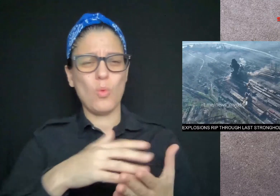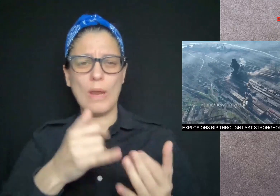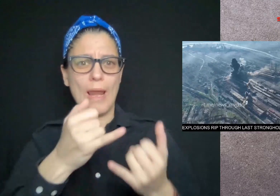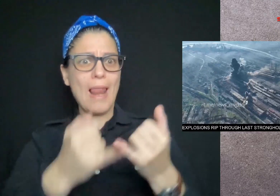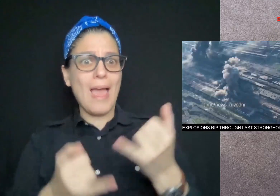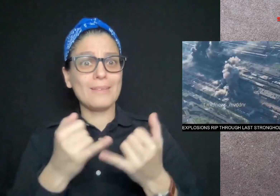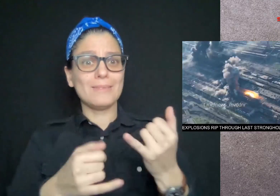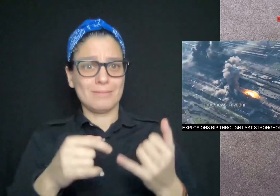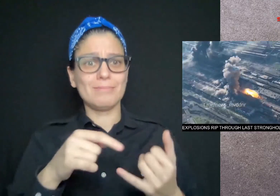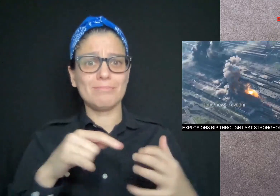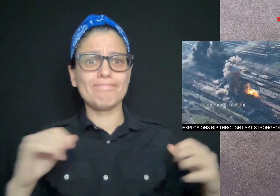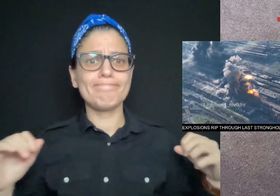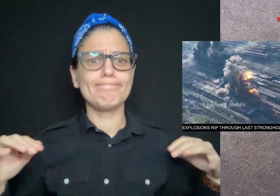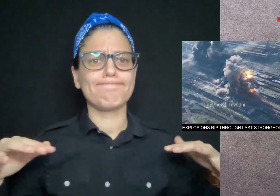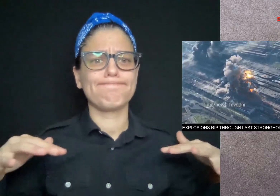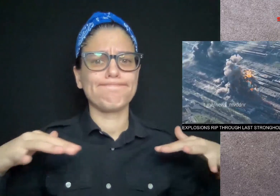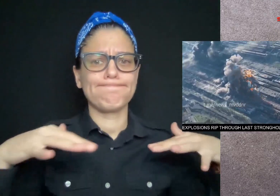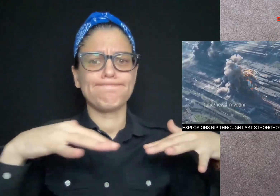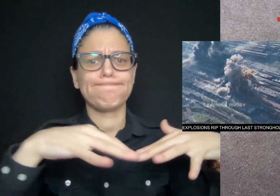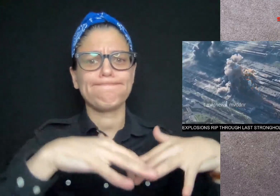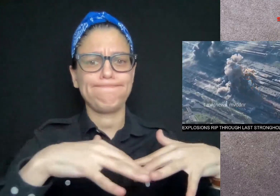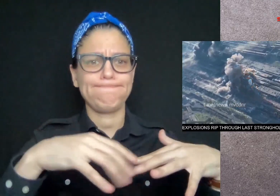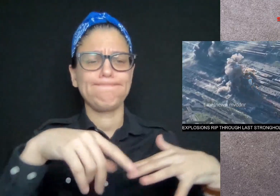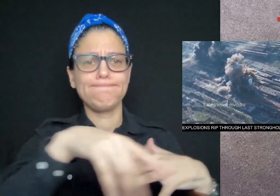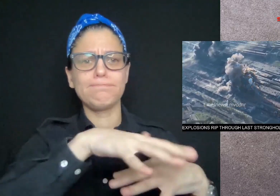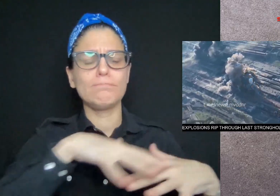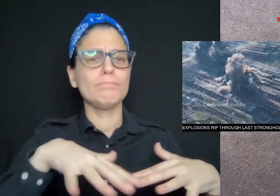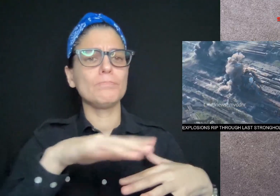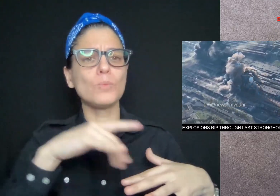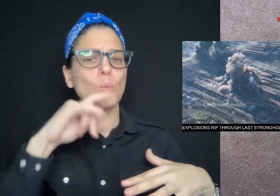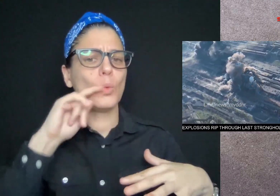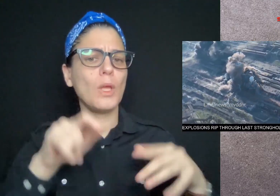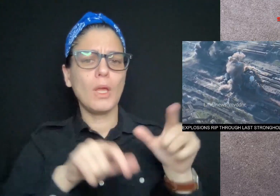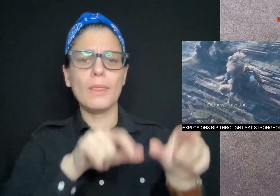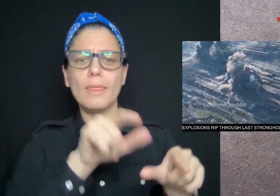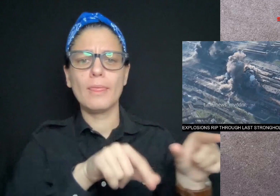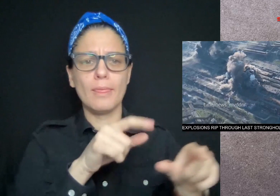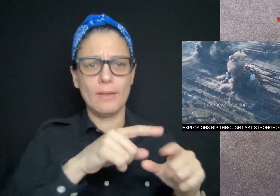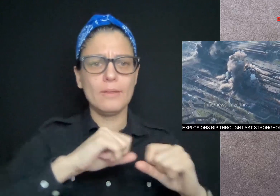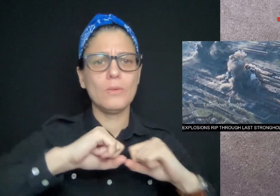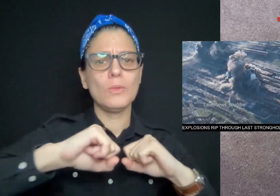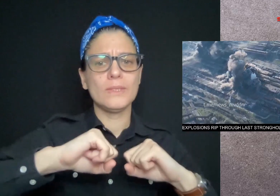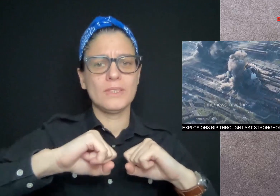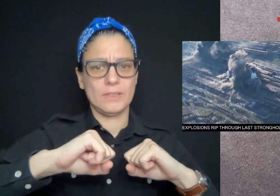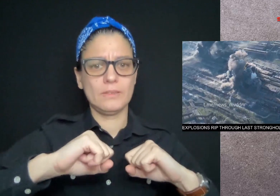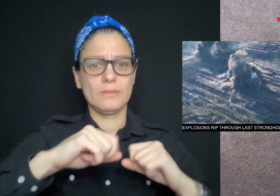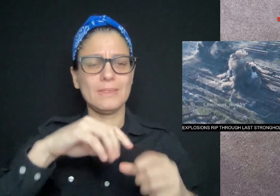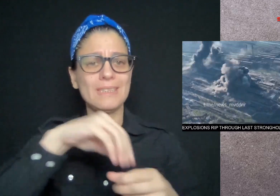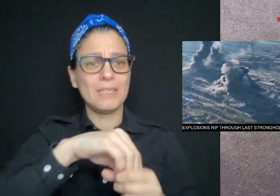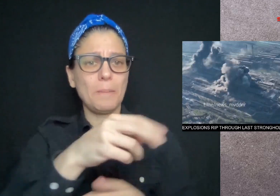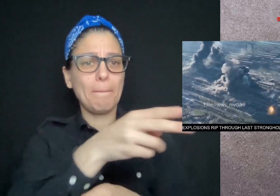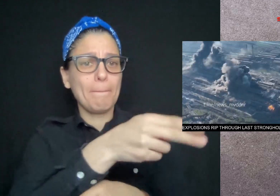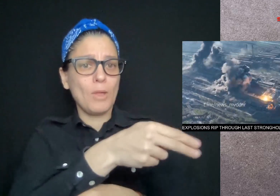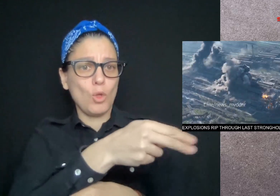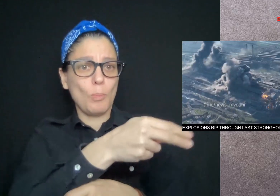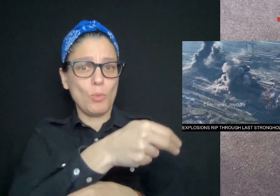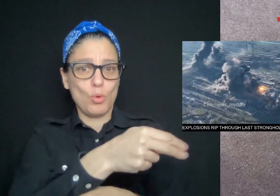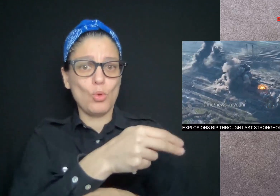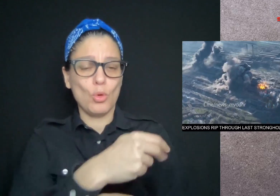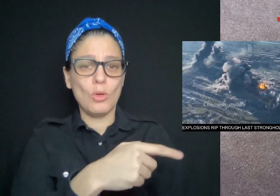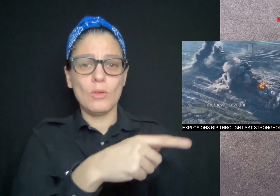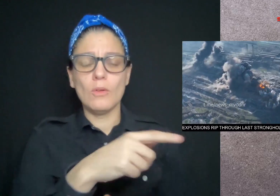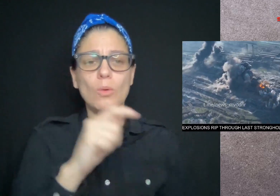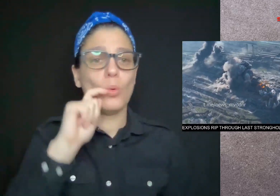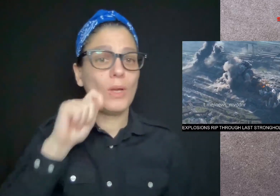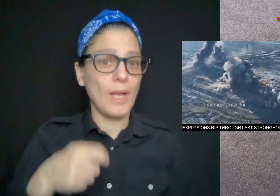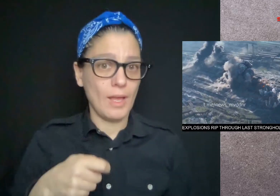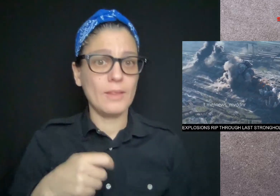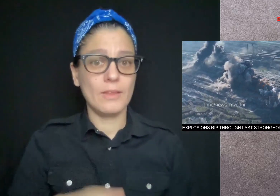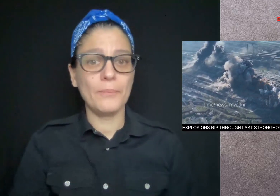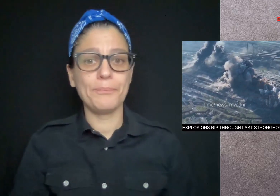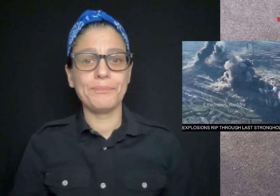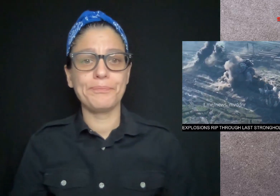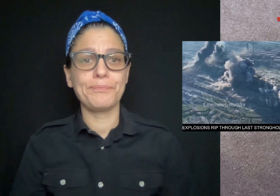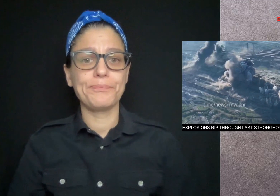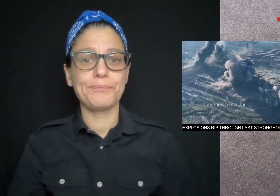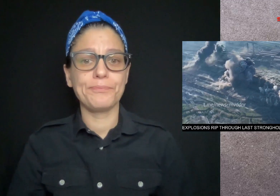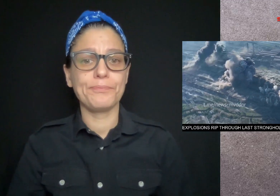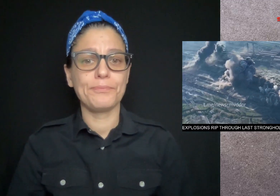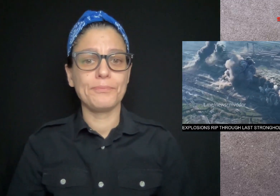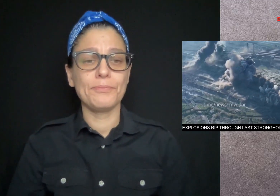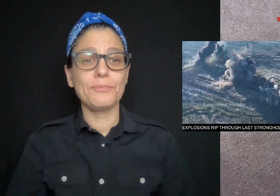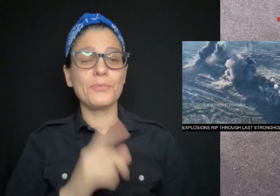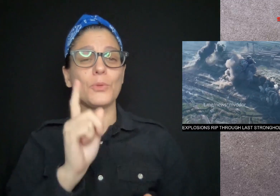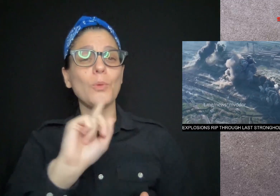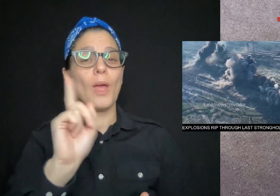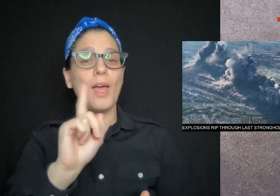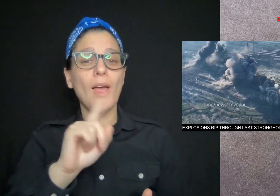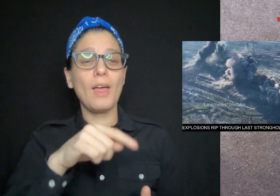explosions ripped through the last stronghold of Ukrainian resistance in Mariupol Ukraine